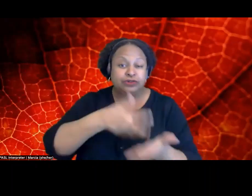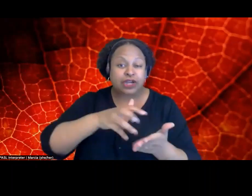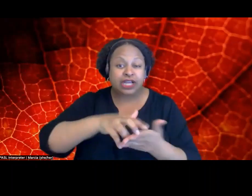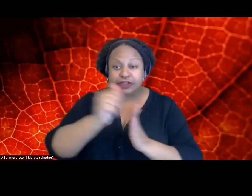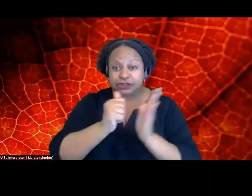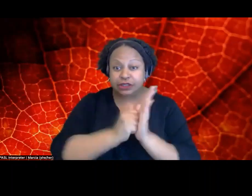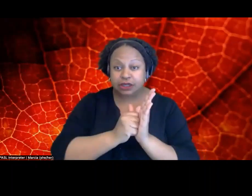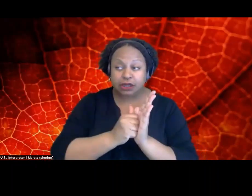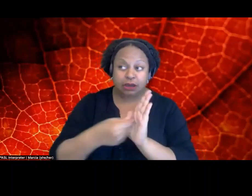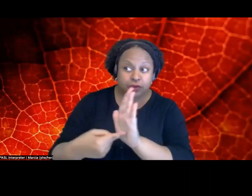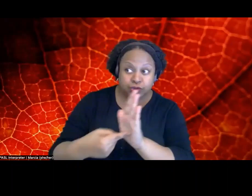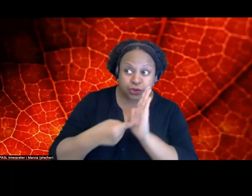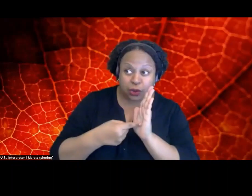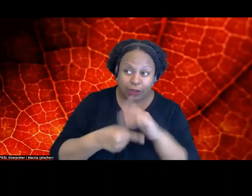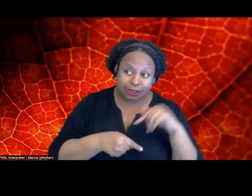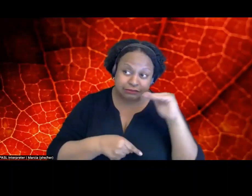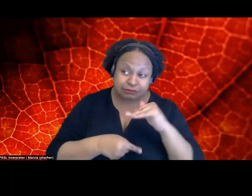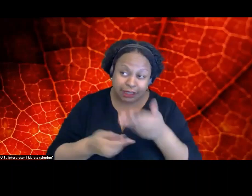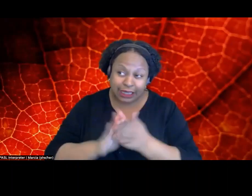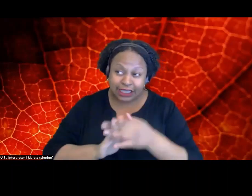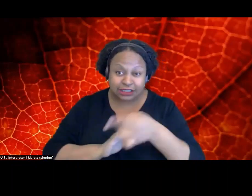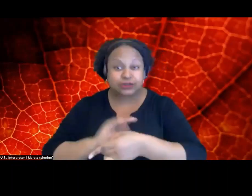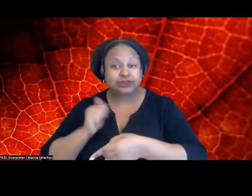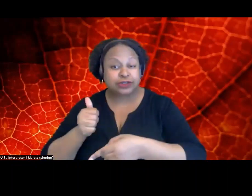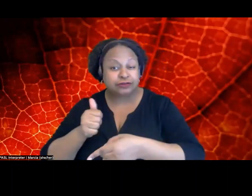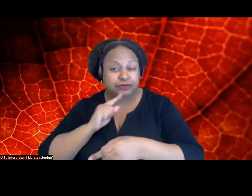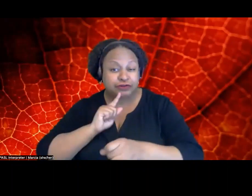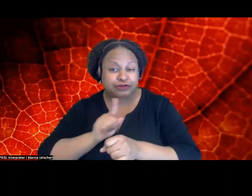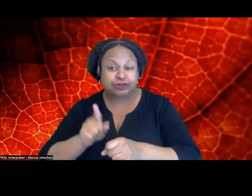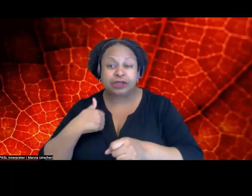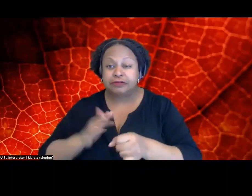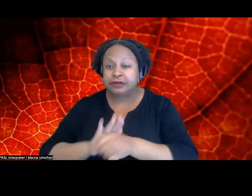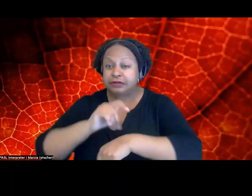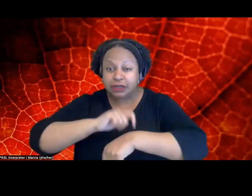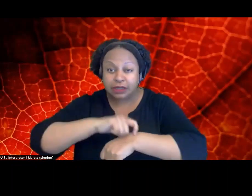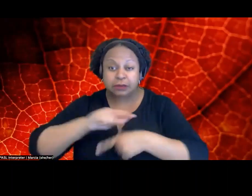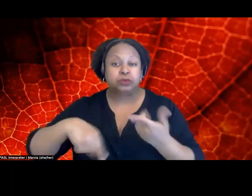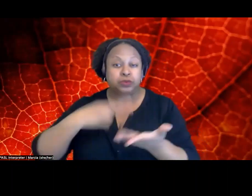Are you sure you have the time and resources to do this?